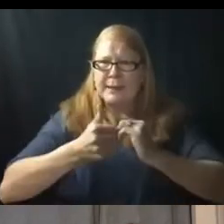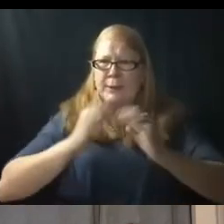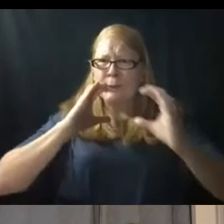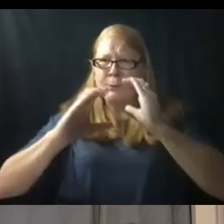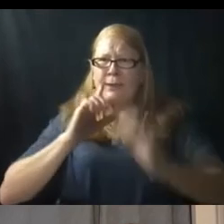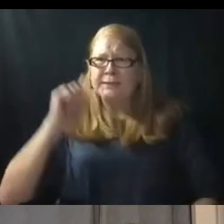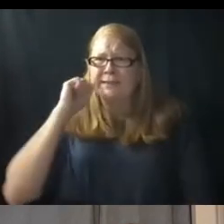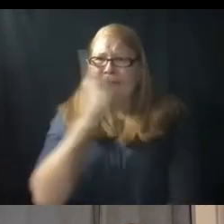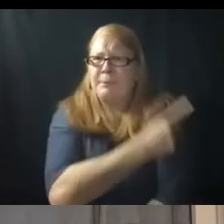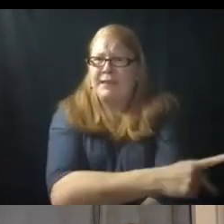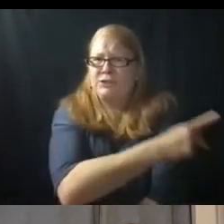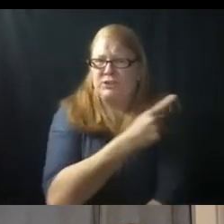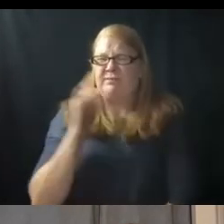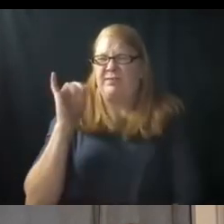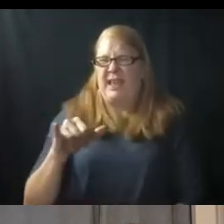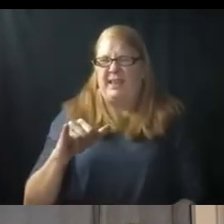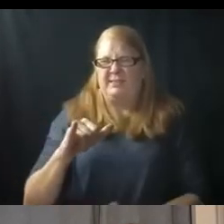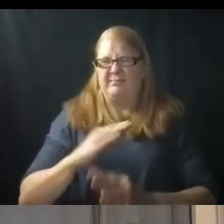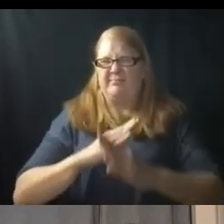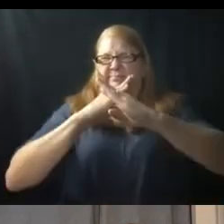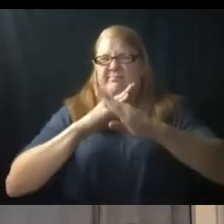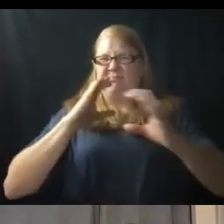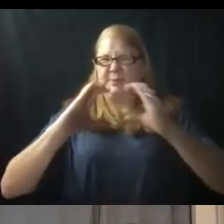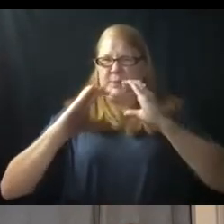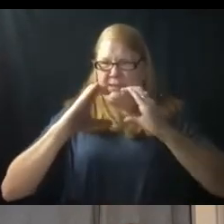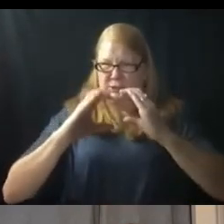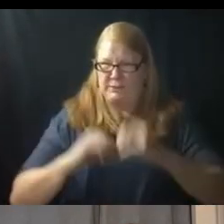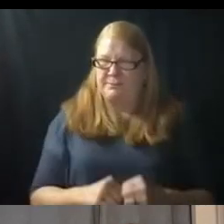or how to communicate with Deaf patients. That's a communication barrier.